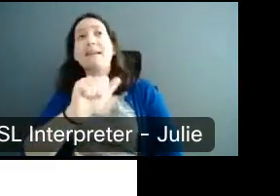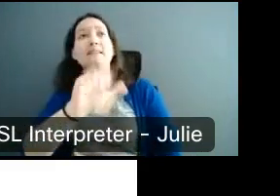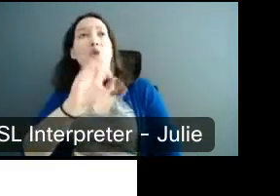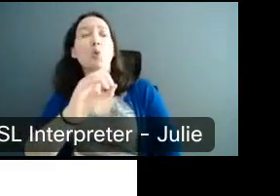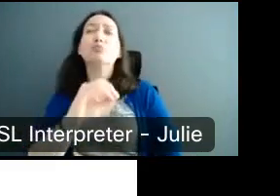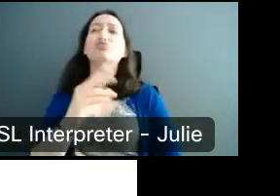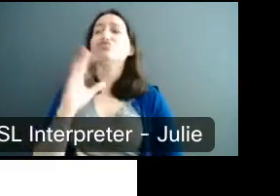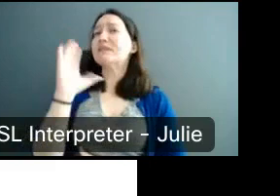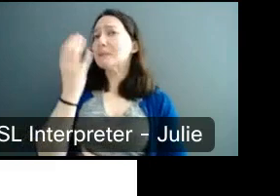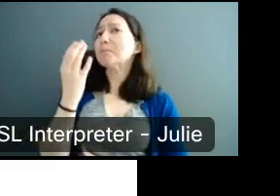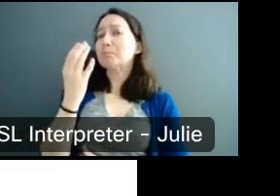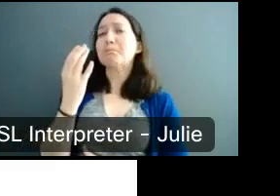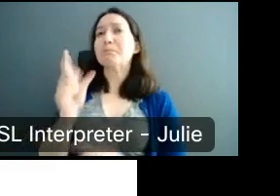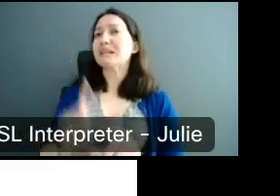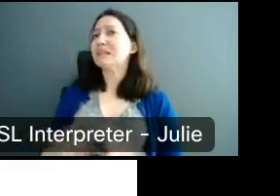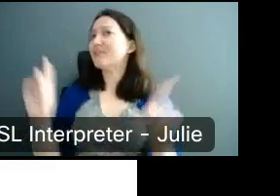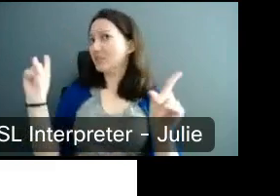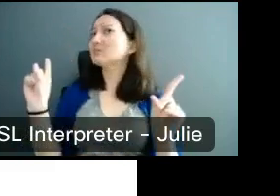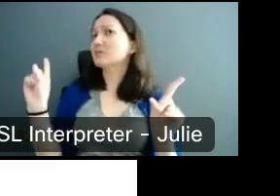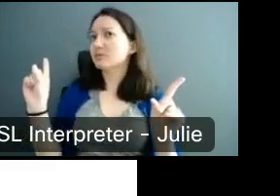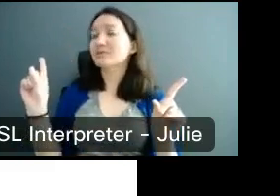Uh, quite different we were in our 1st year.